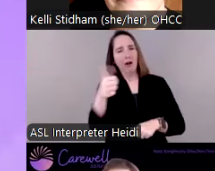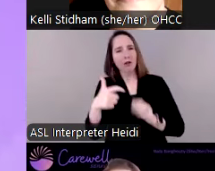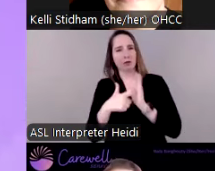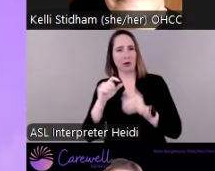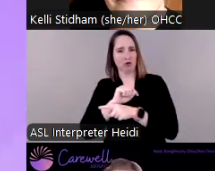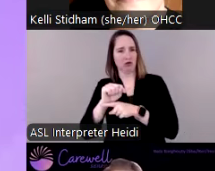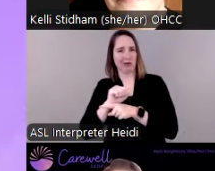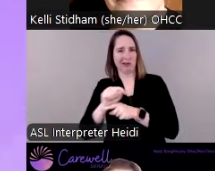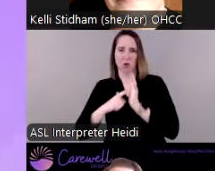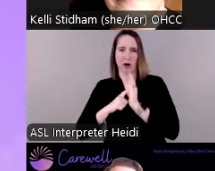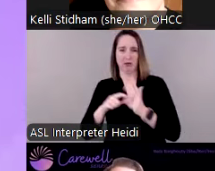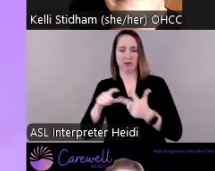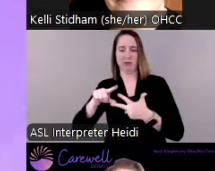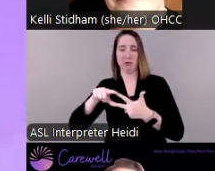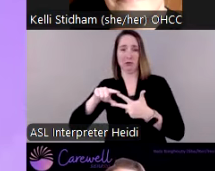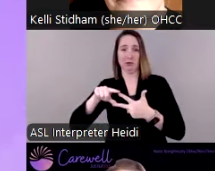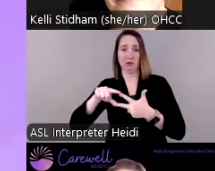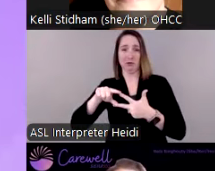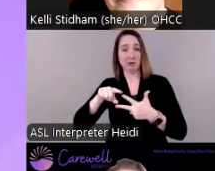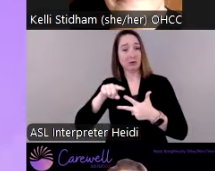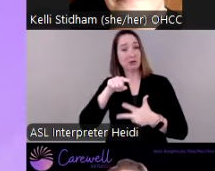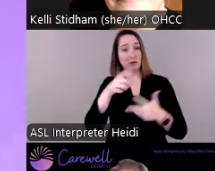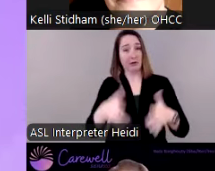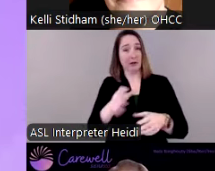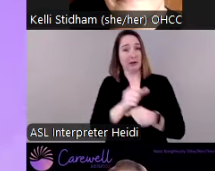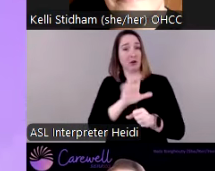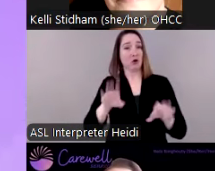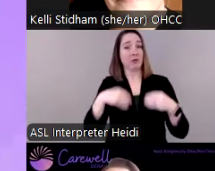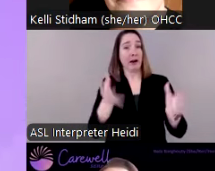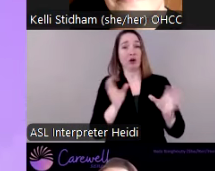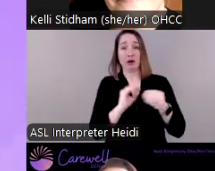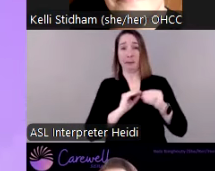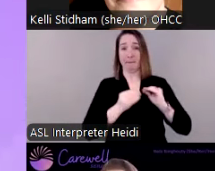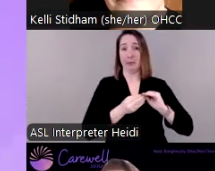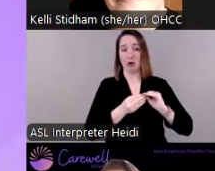you need to complete after you get your